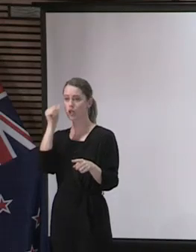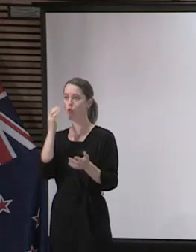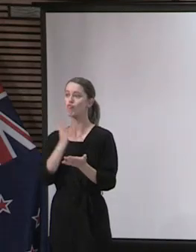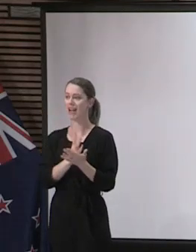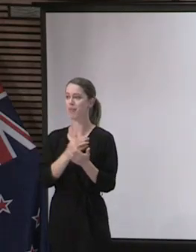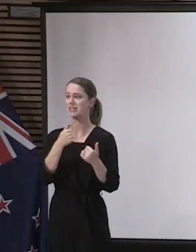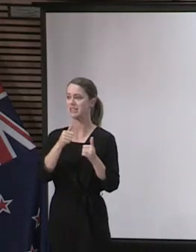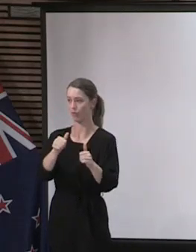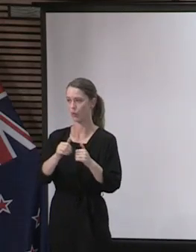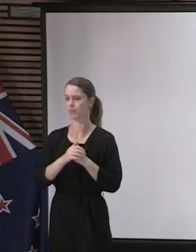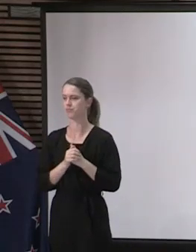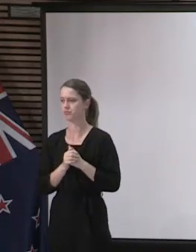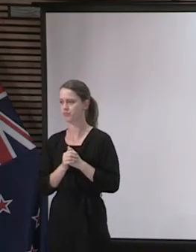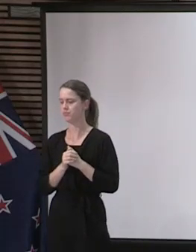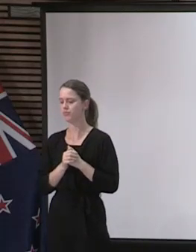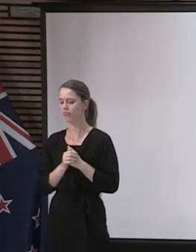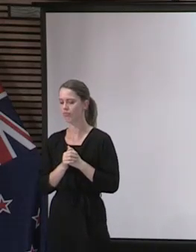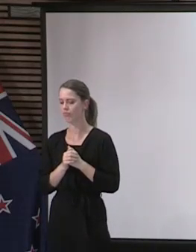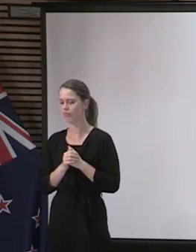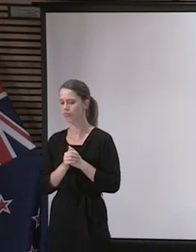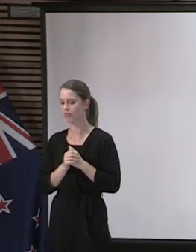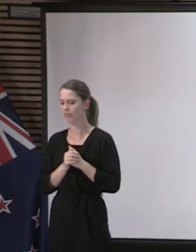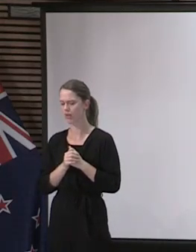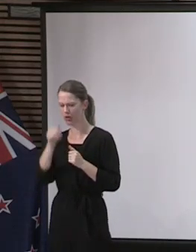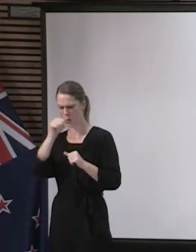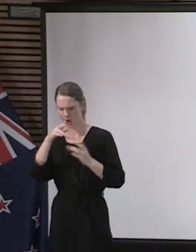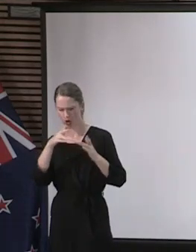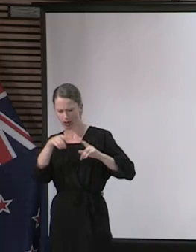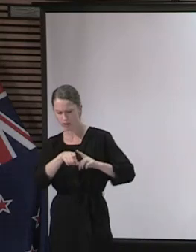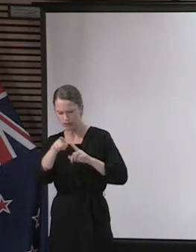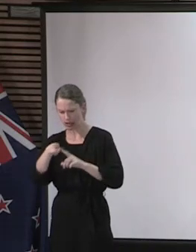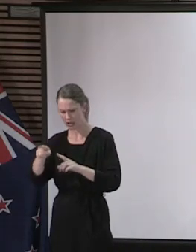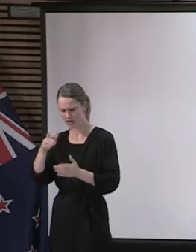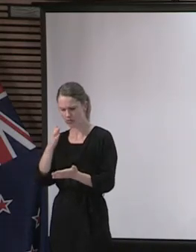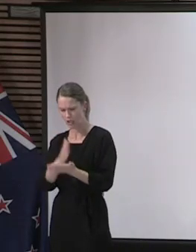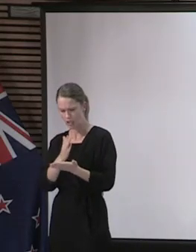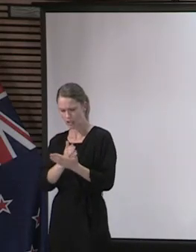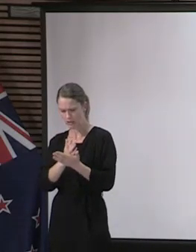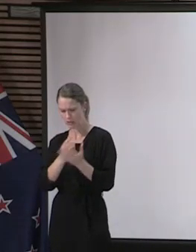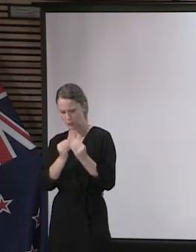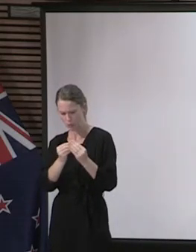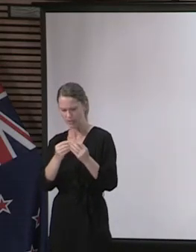service. So that we would know we were not just delivering contact tracing, but that we